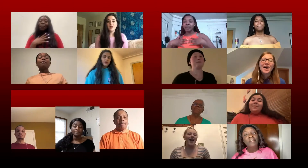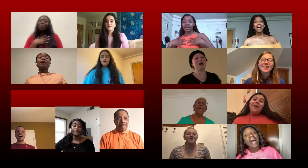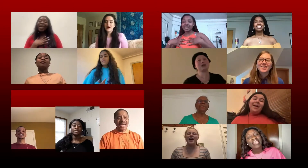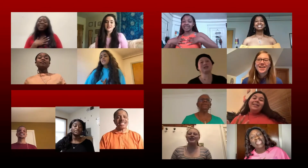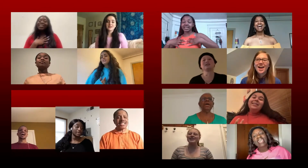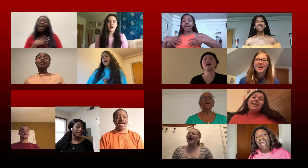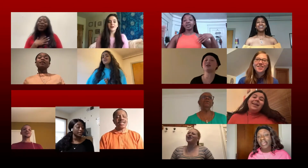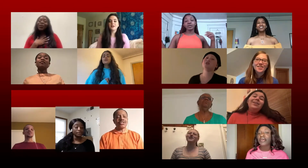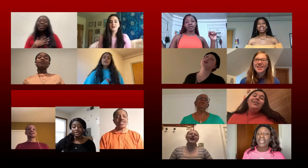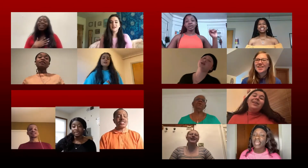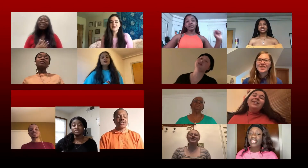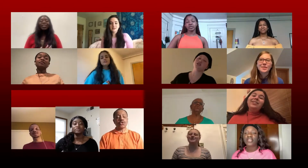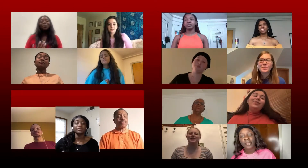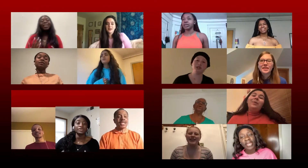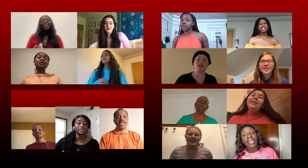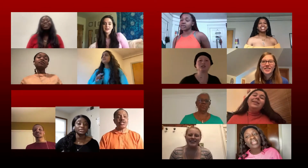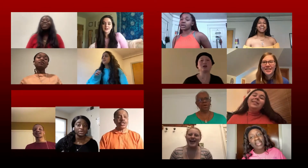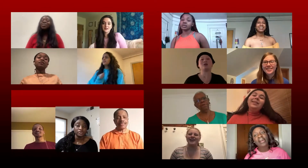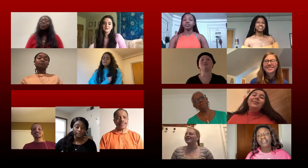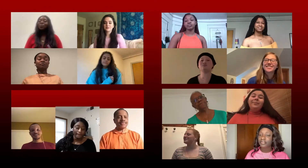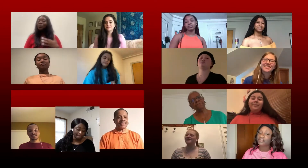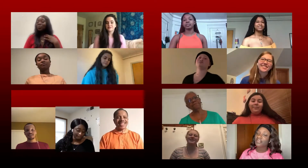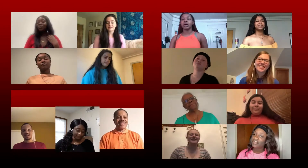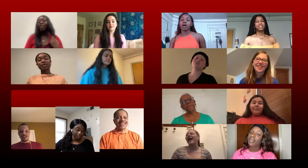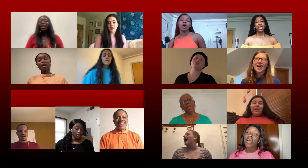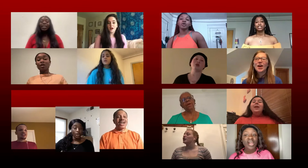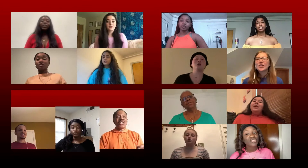My desire is to please You